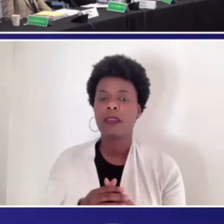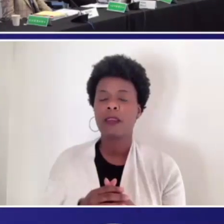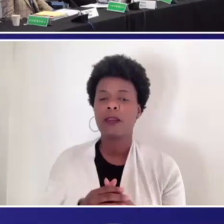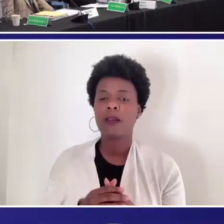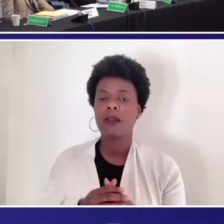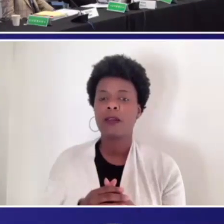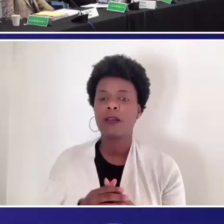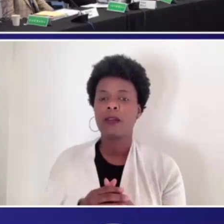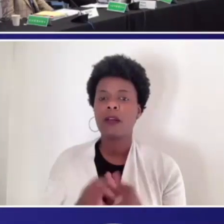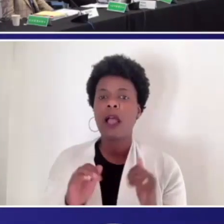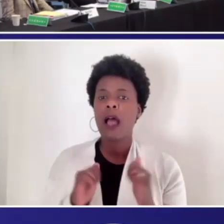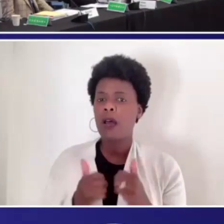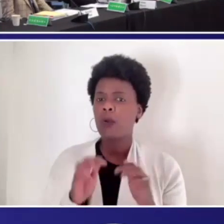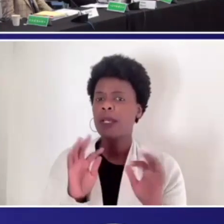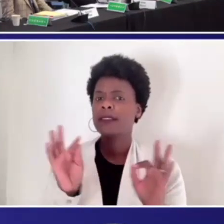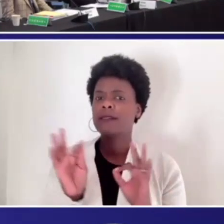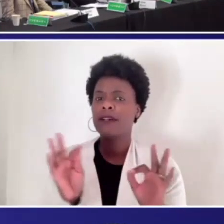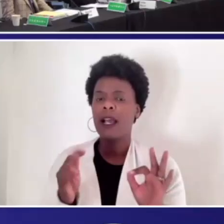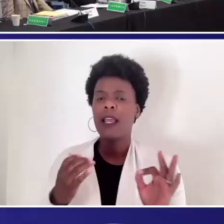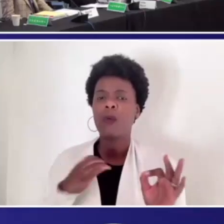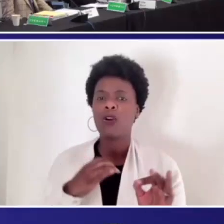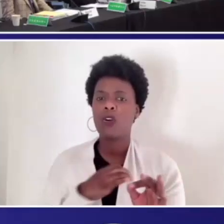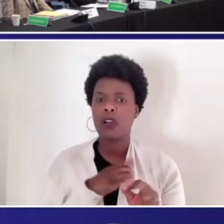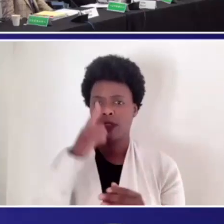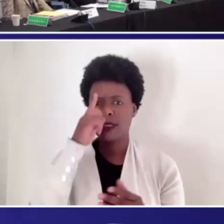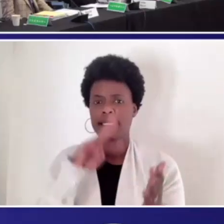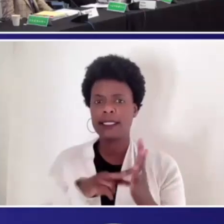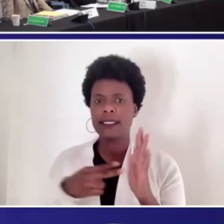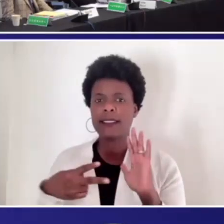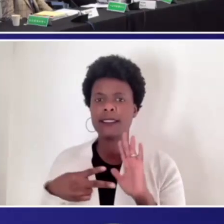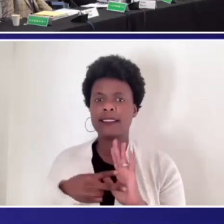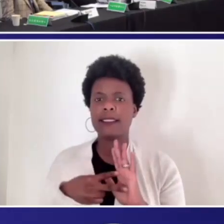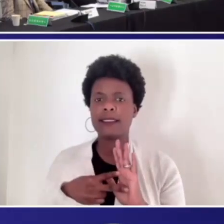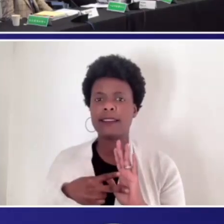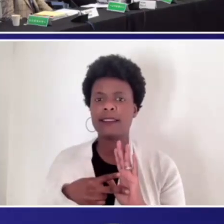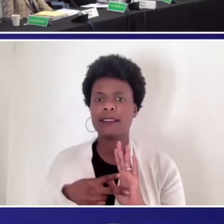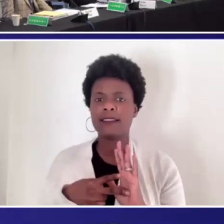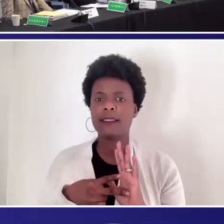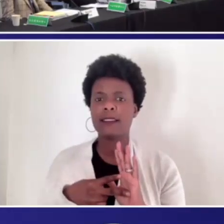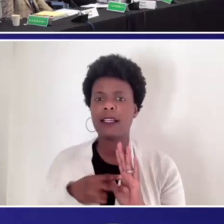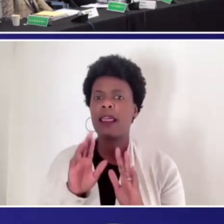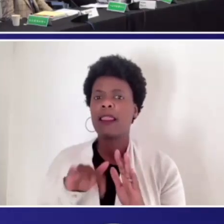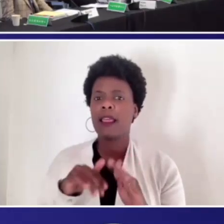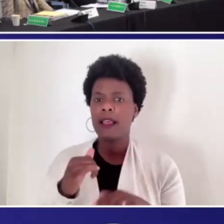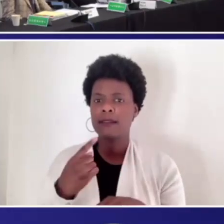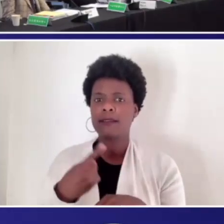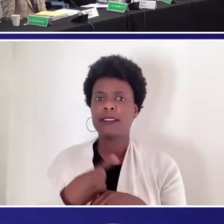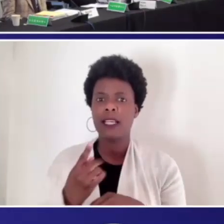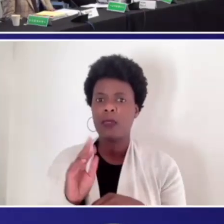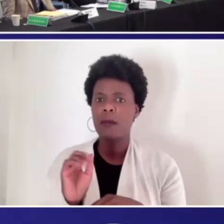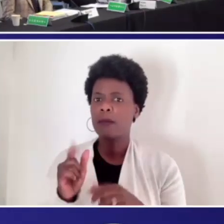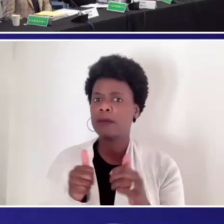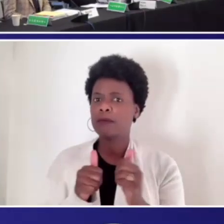define what Congress intended on the date of enactment when they pointed to this,